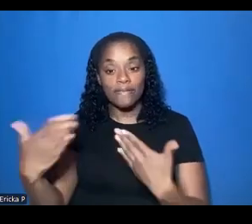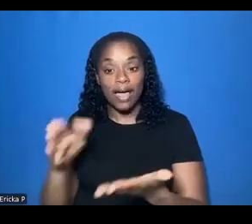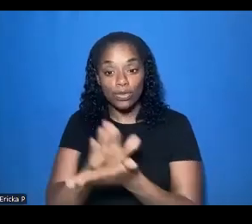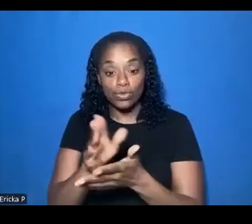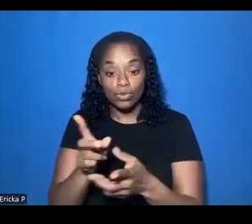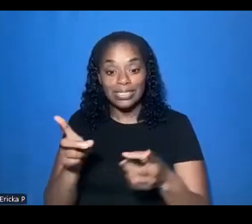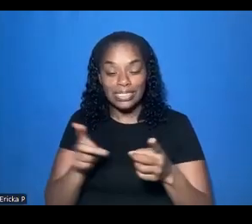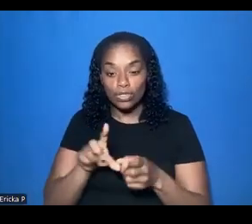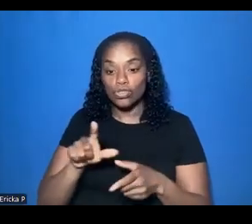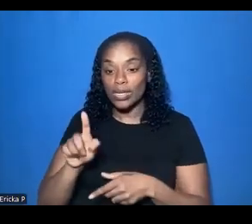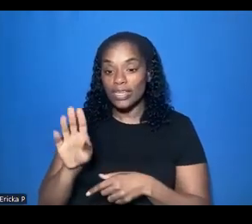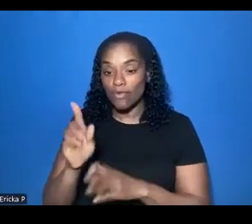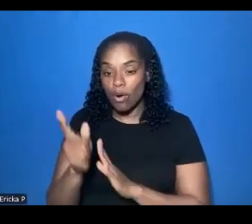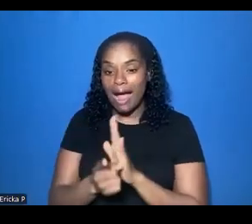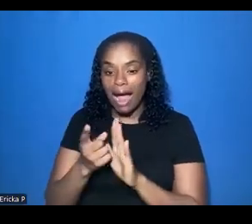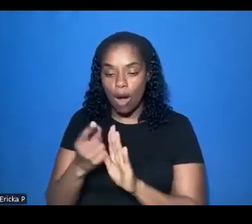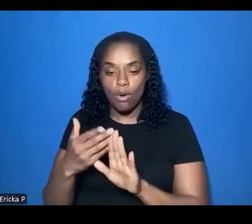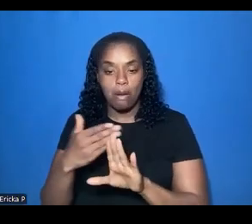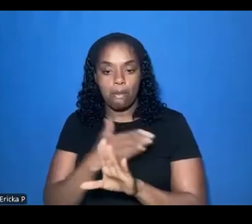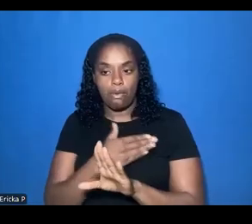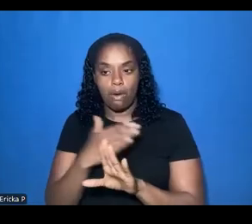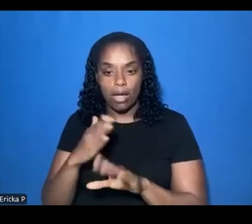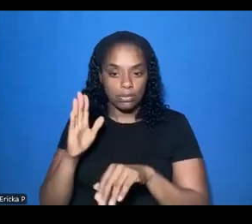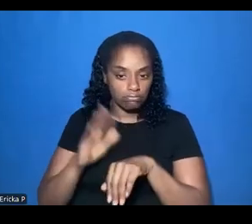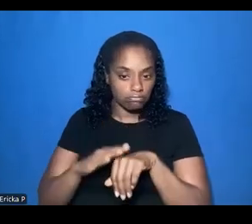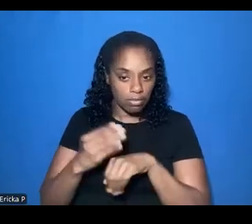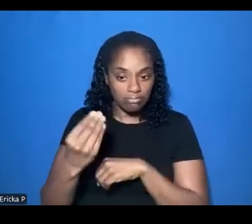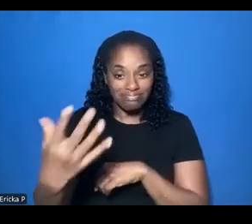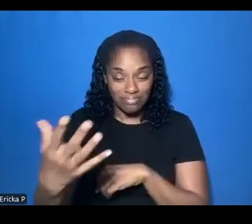notice, that you plan to record the IEP meeting.